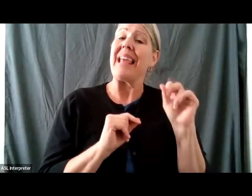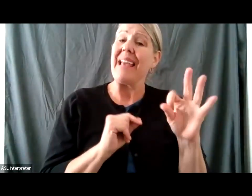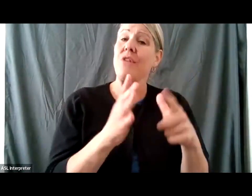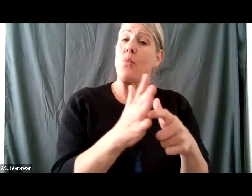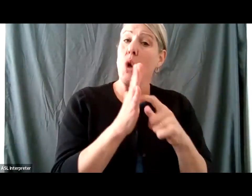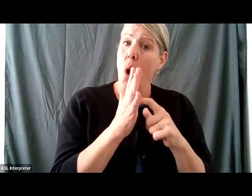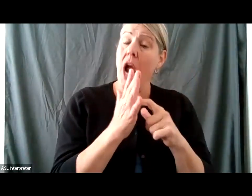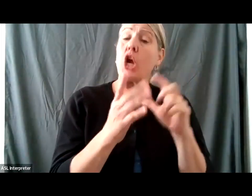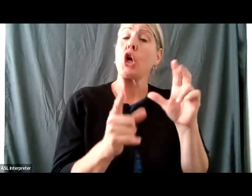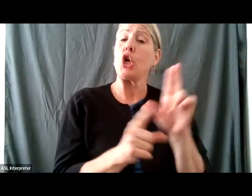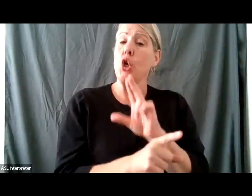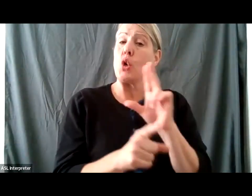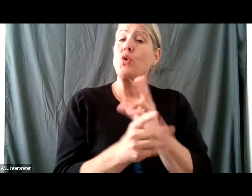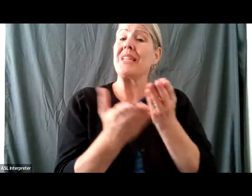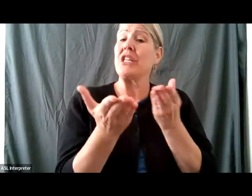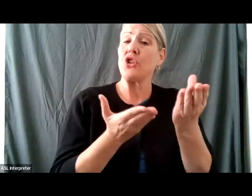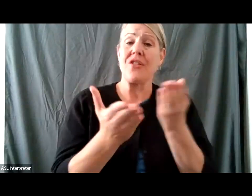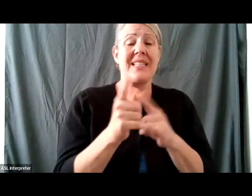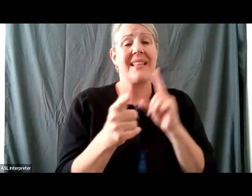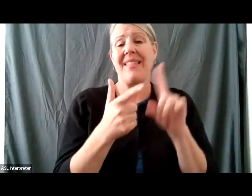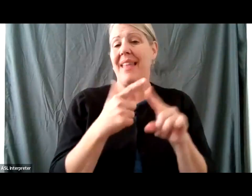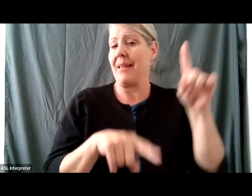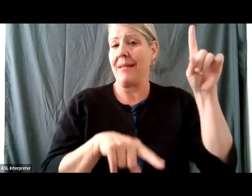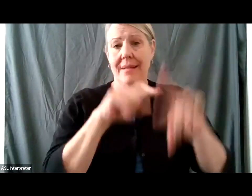linked third party web content.